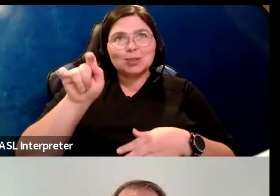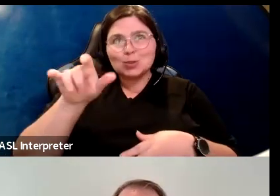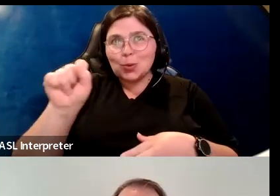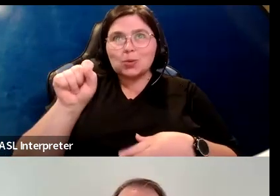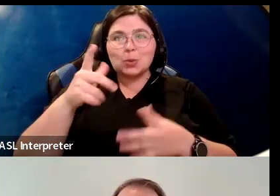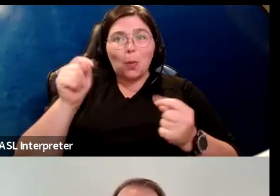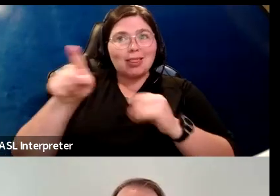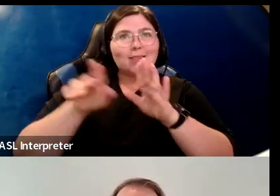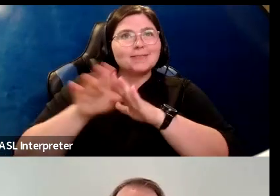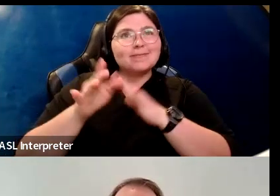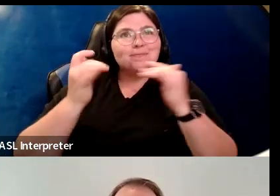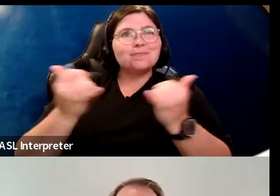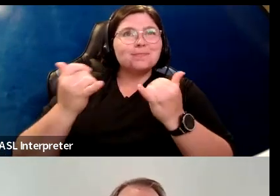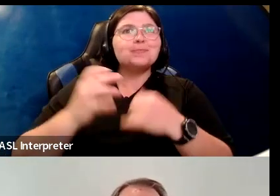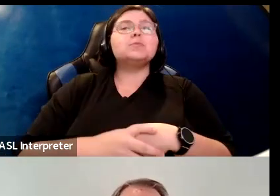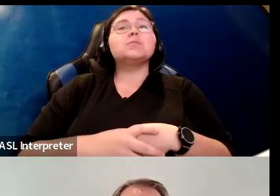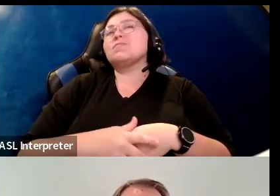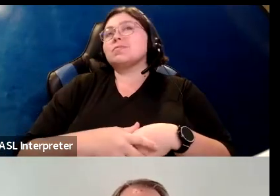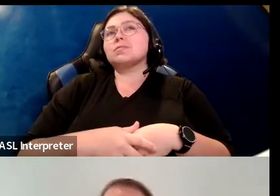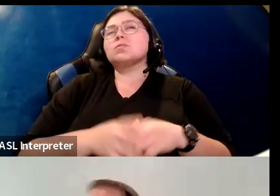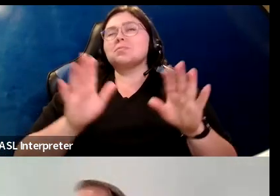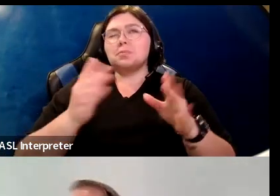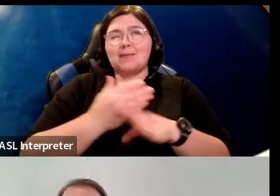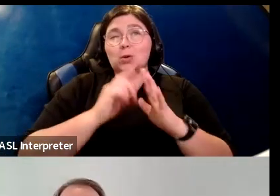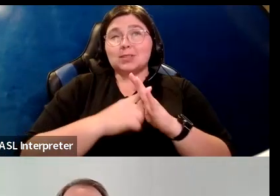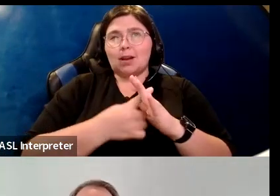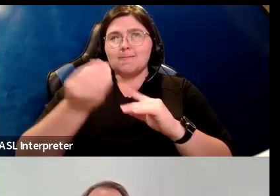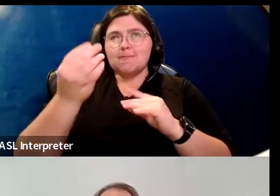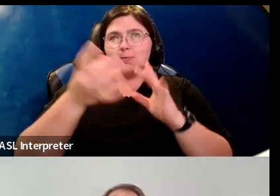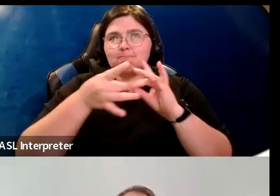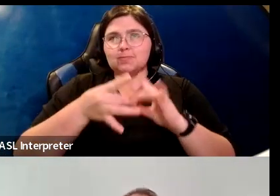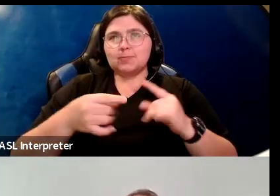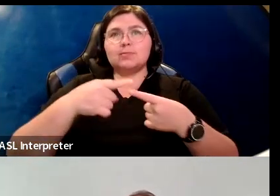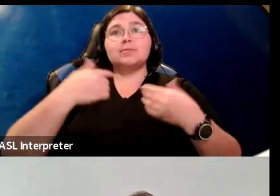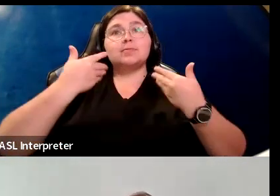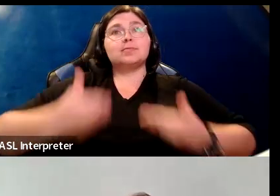First, just a few notes. My name is Shamsi Brinn.